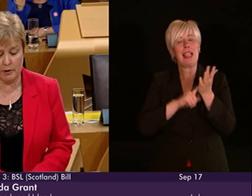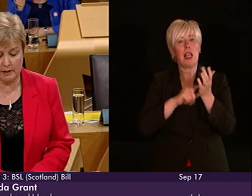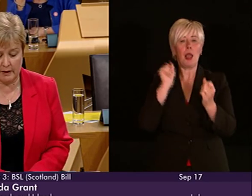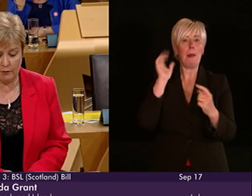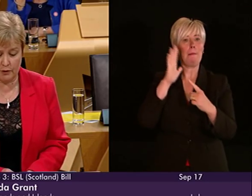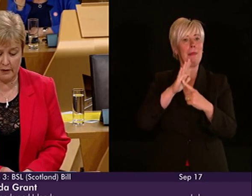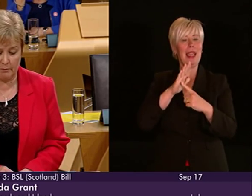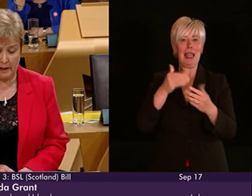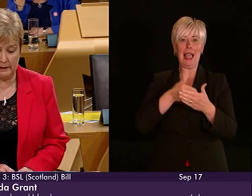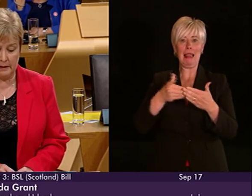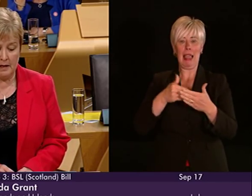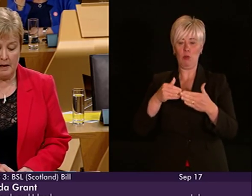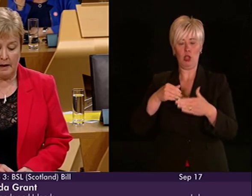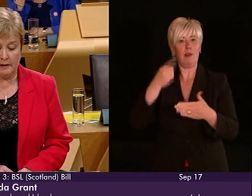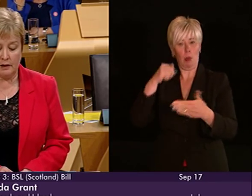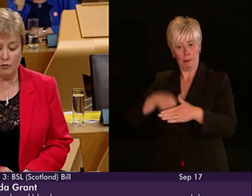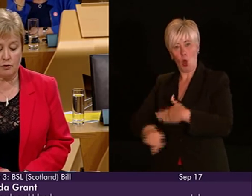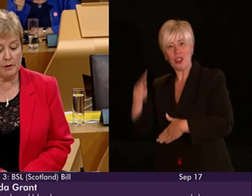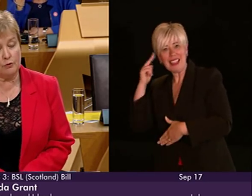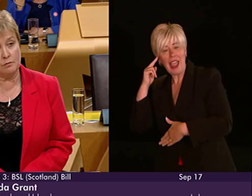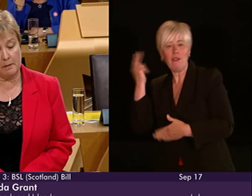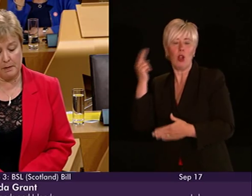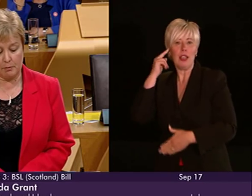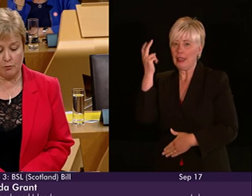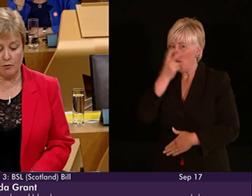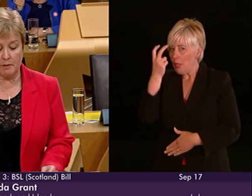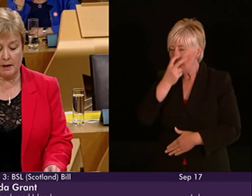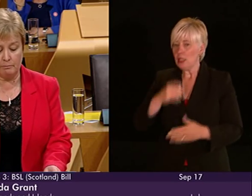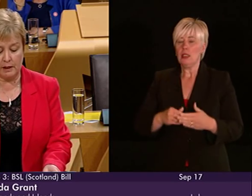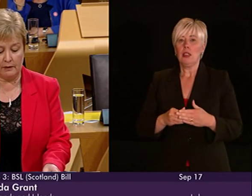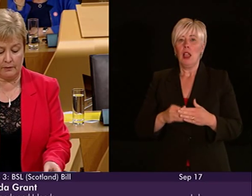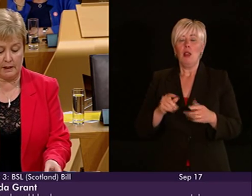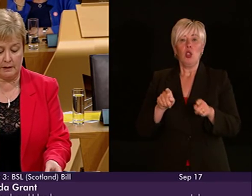who are born deaf or deafblind, and it can also be used by people who have become deaf